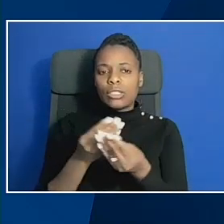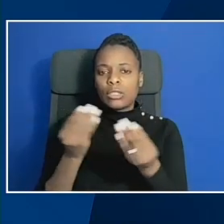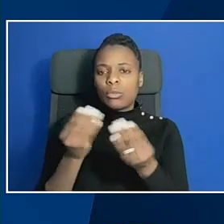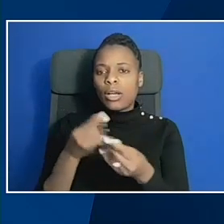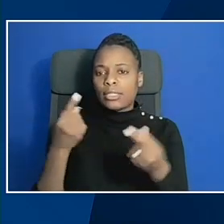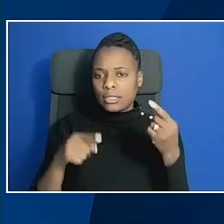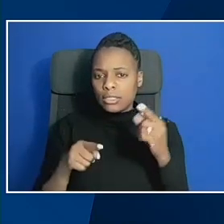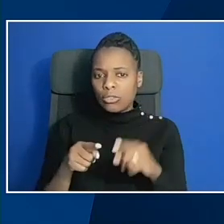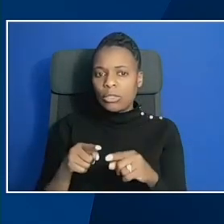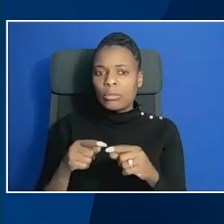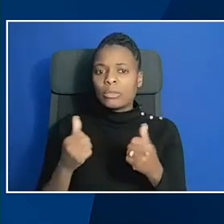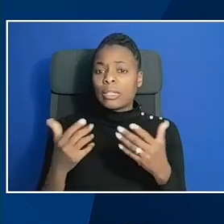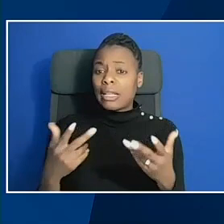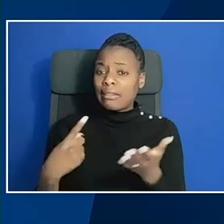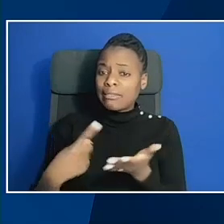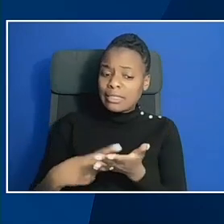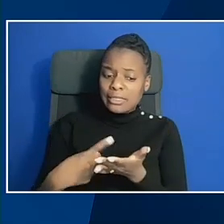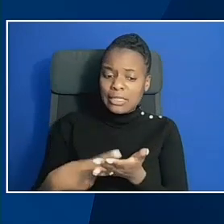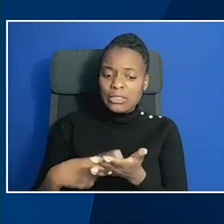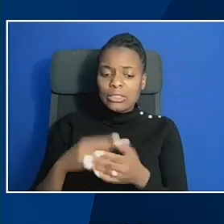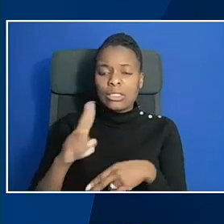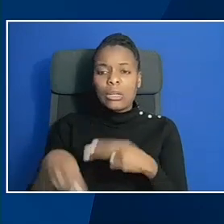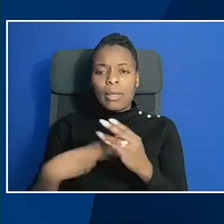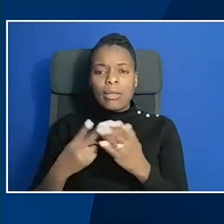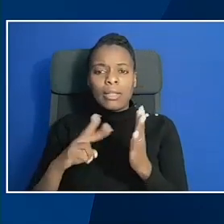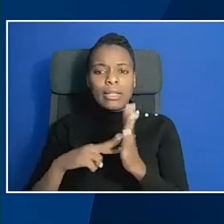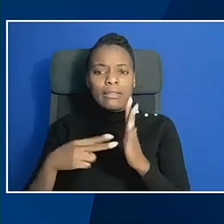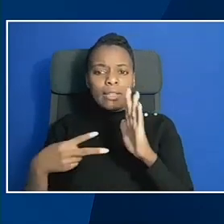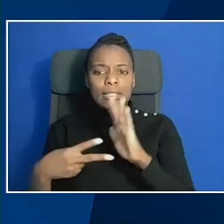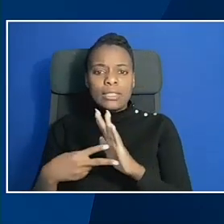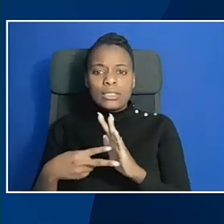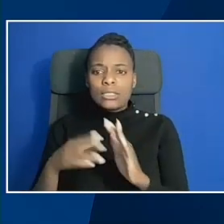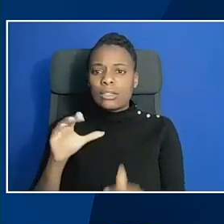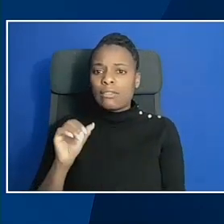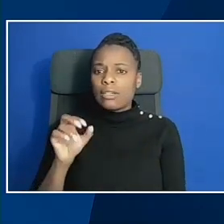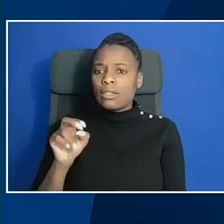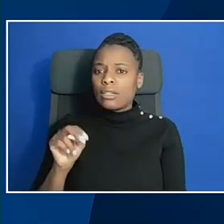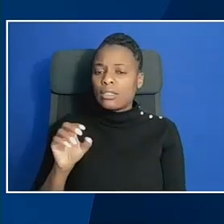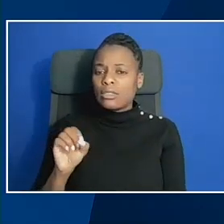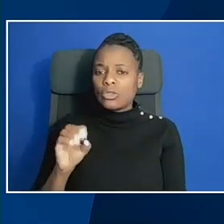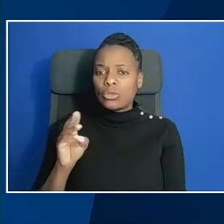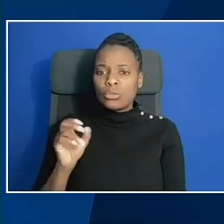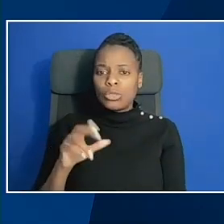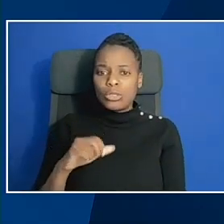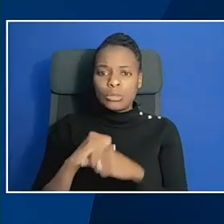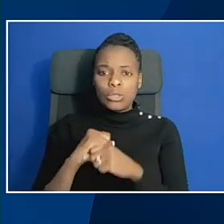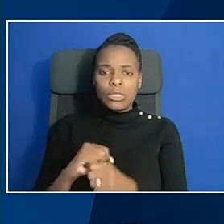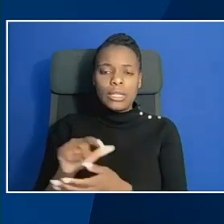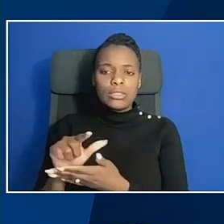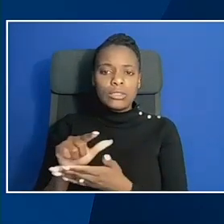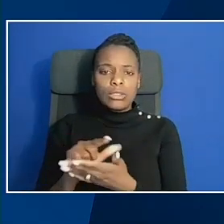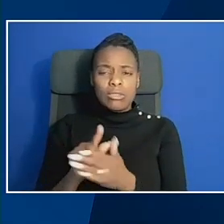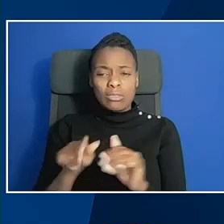in the community about the definition of consumer protection laws. It became a very challenging term to define because that could be defined in